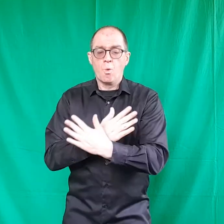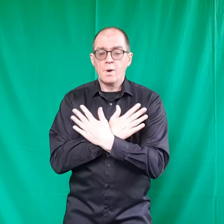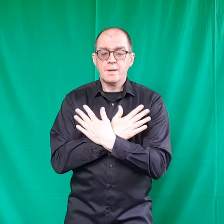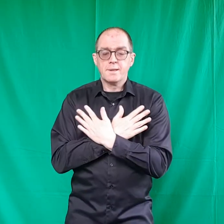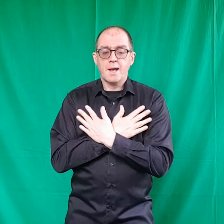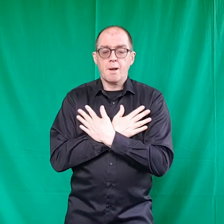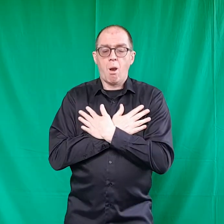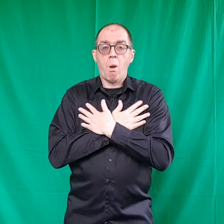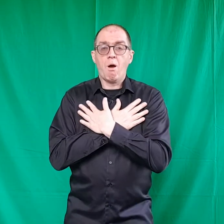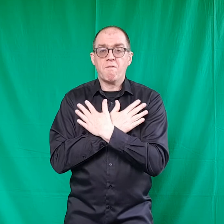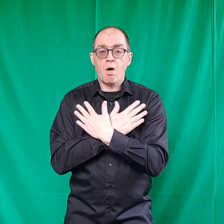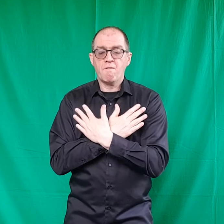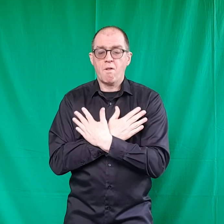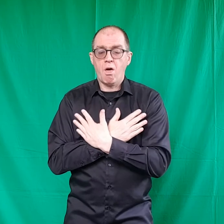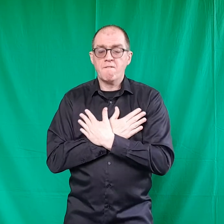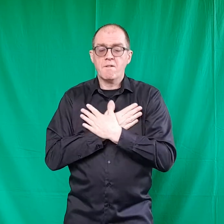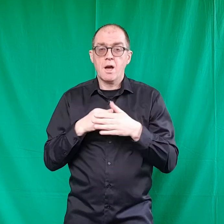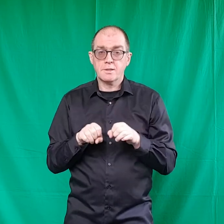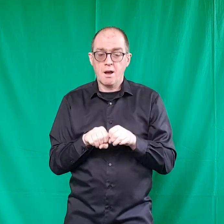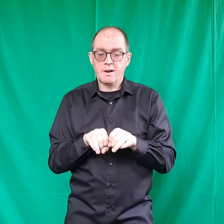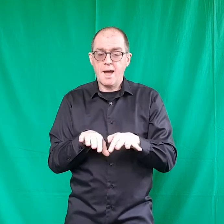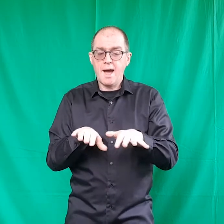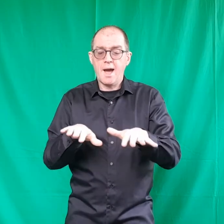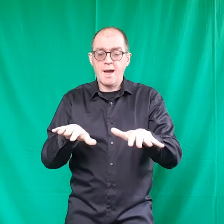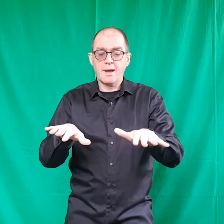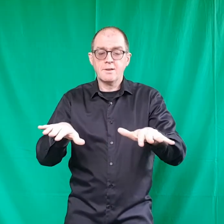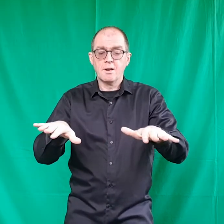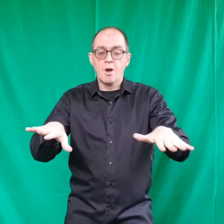'We take love, love, love as our guide'